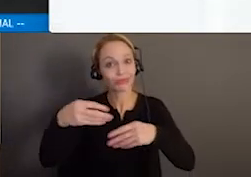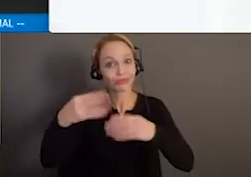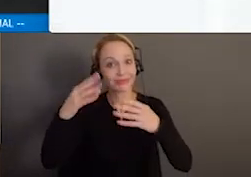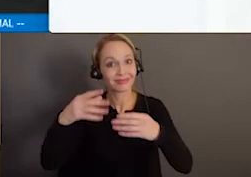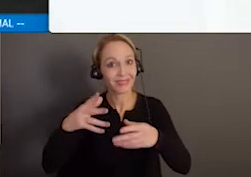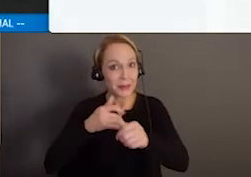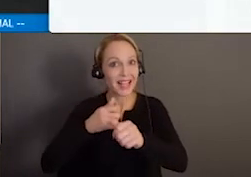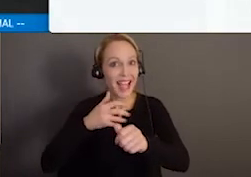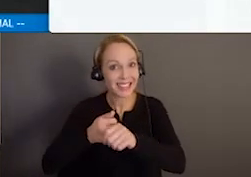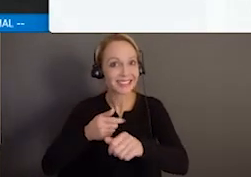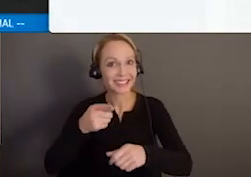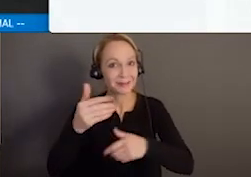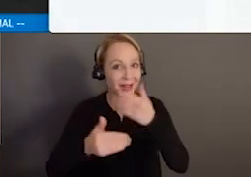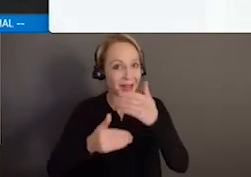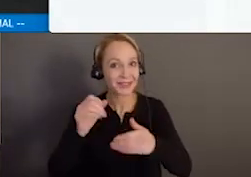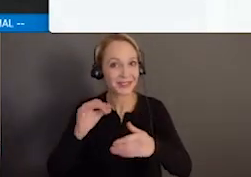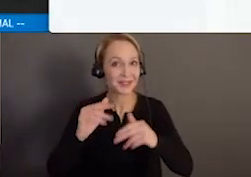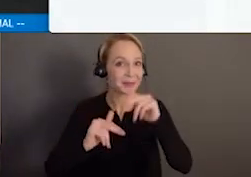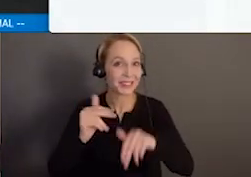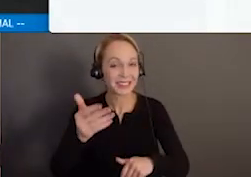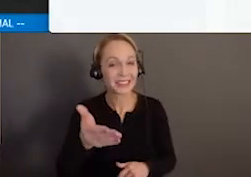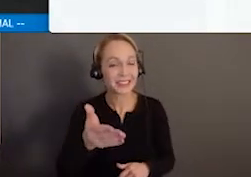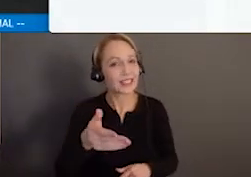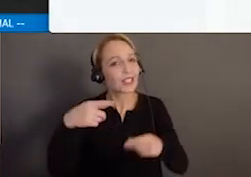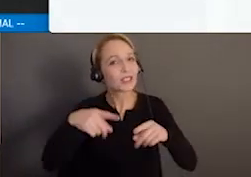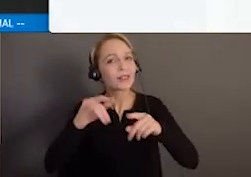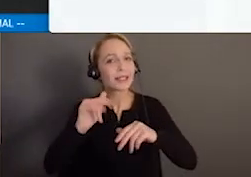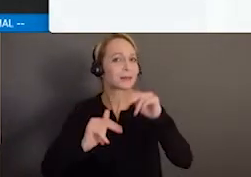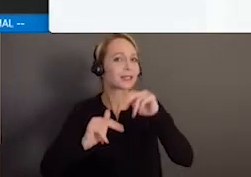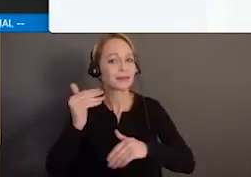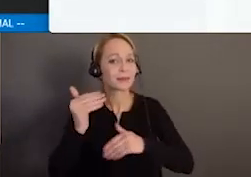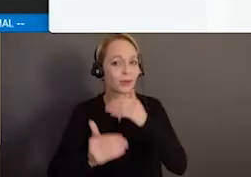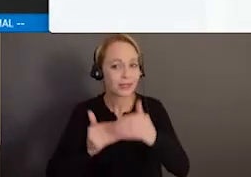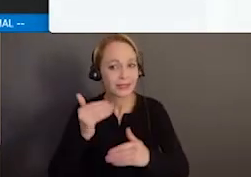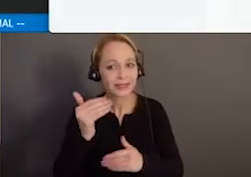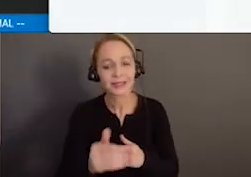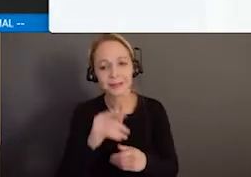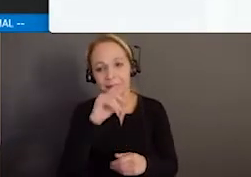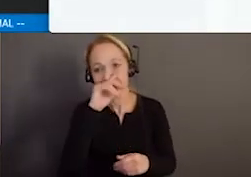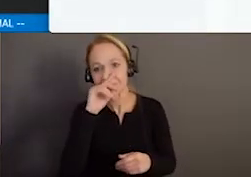AND DURING THAT BUILD PROCESS, WE CAN INTRODUCE NEW